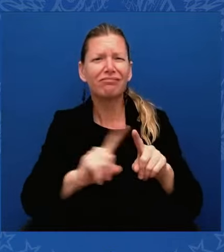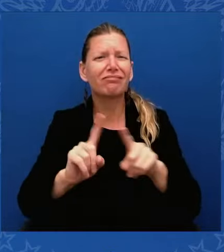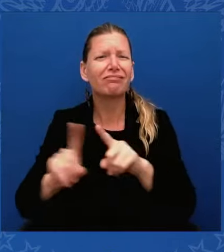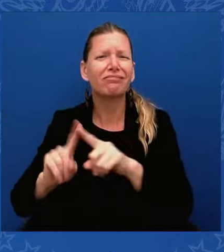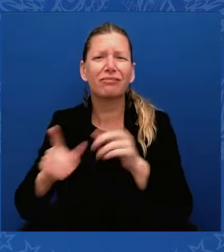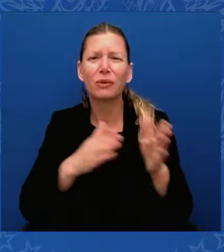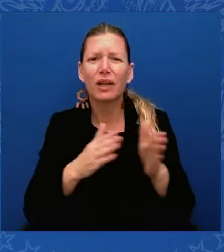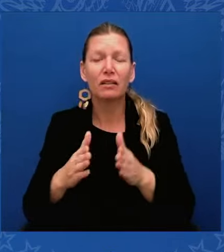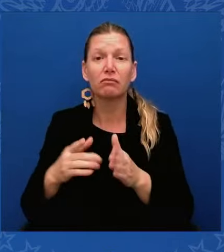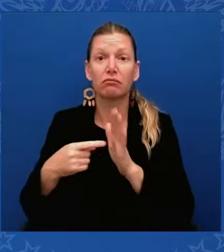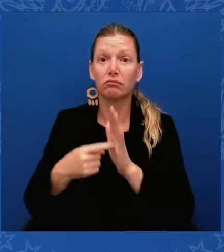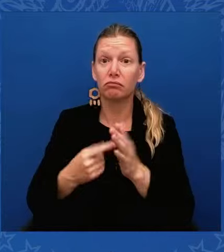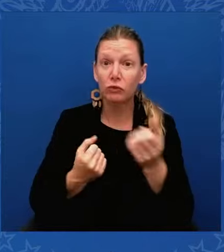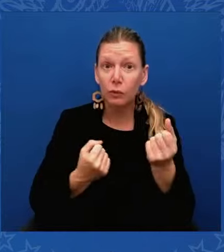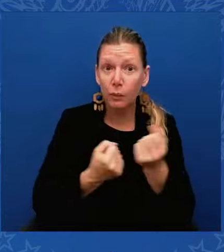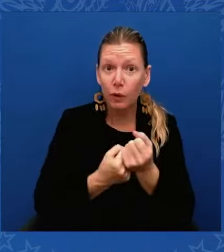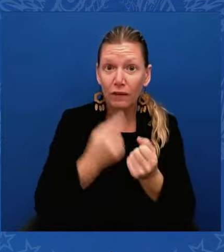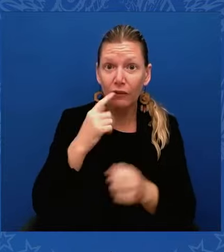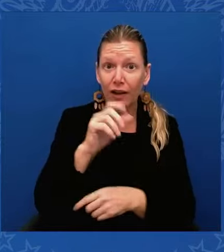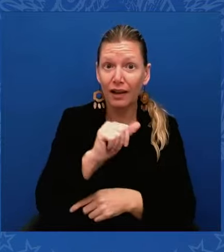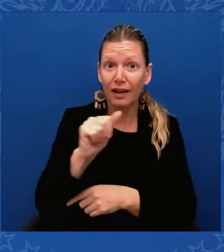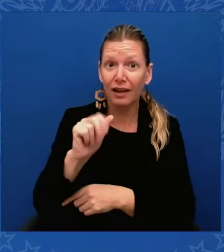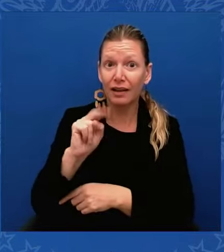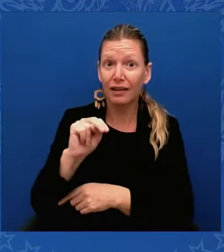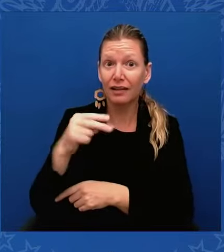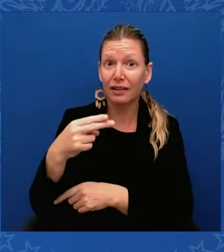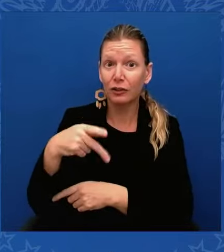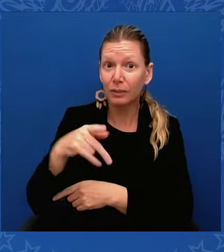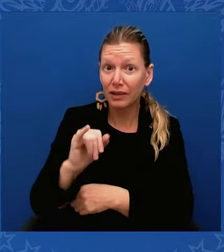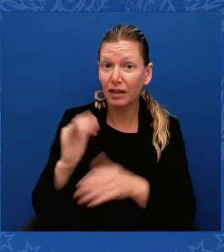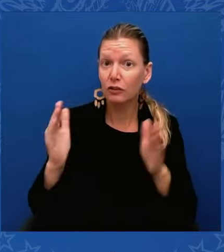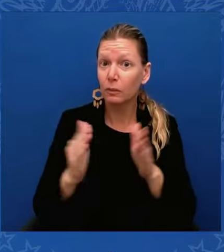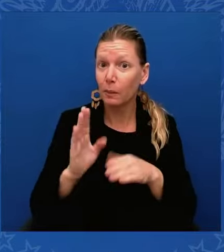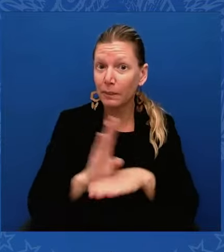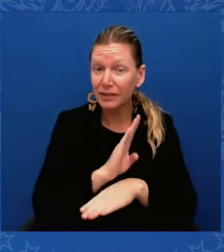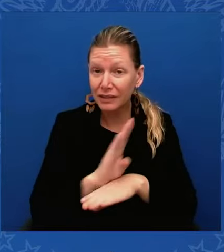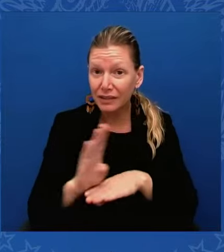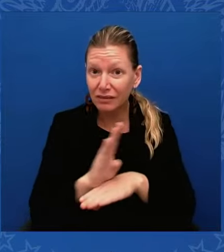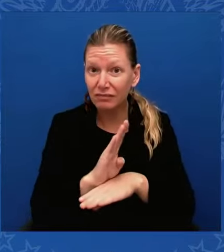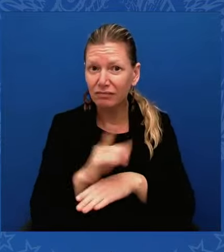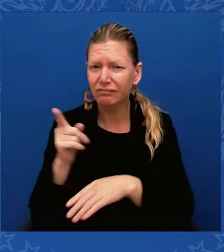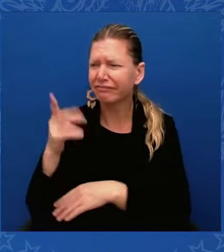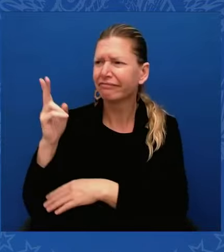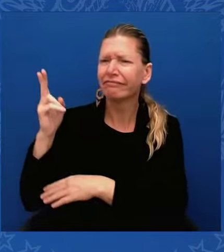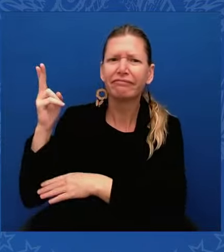small businesses to his historic investments in our higher education and appeases,